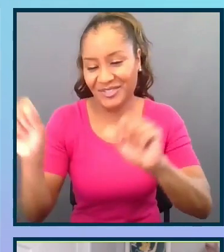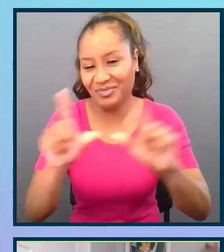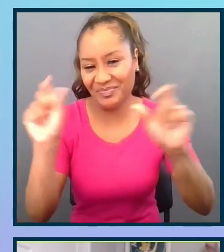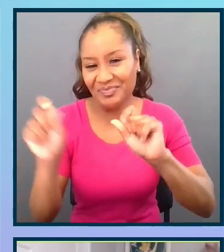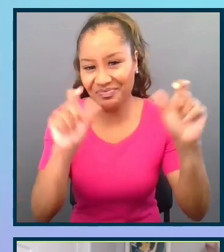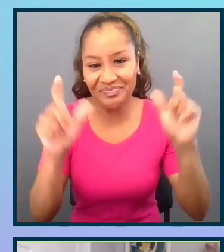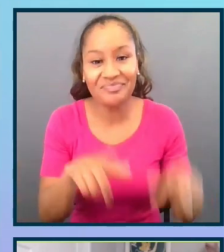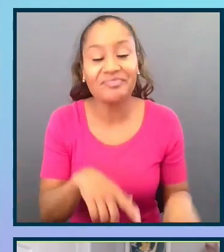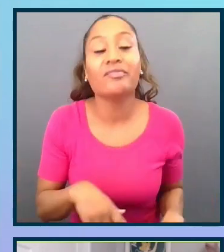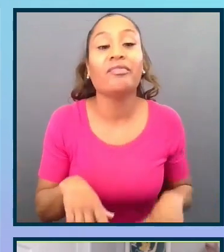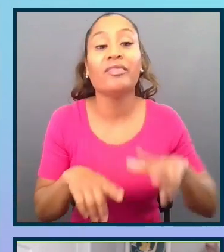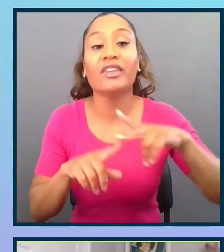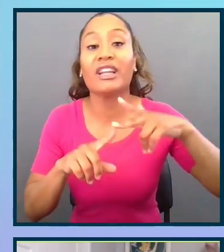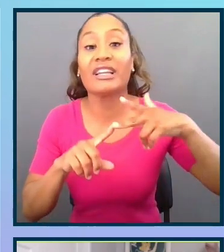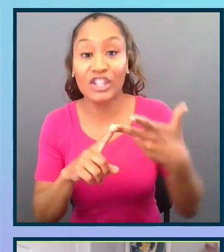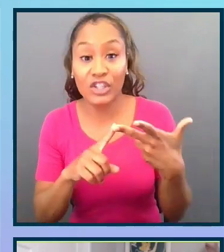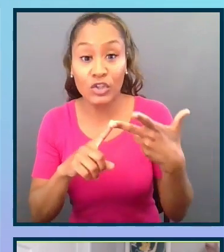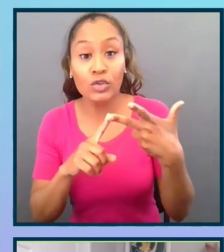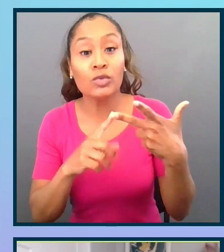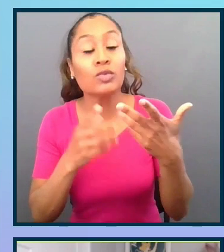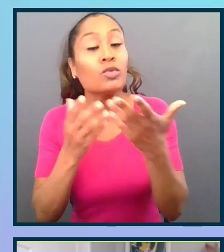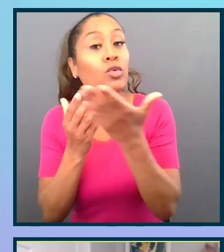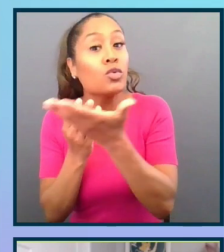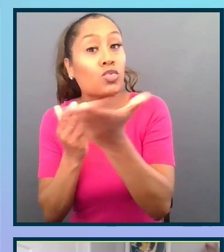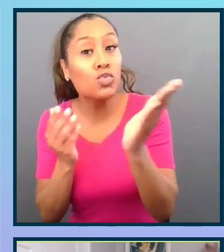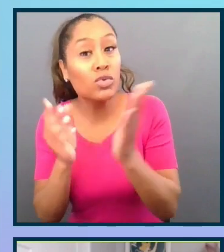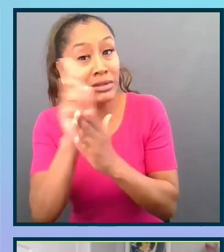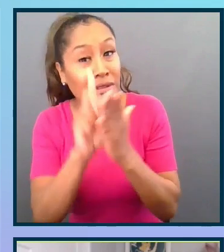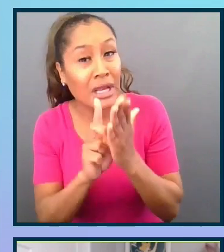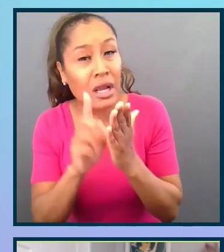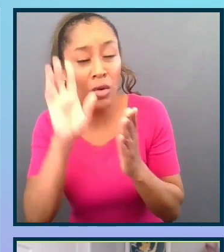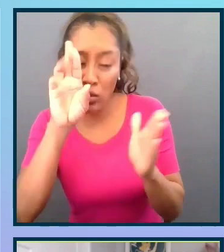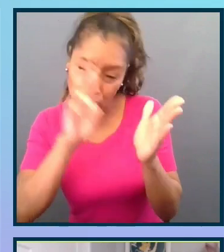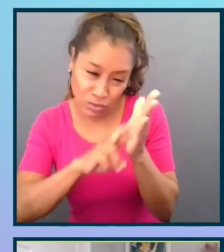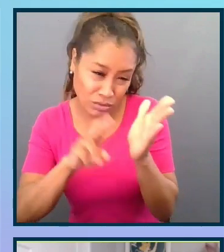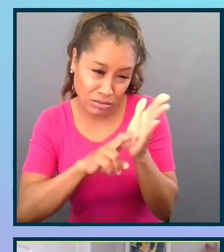Third, as designers, research is a core part of how we work.